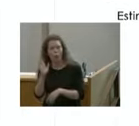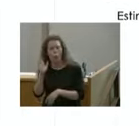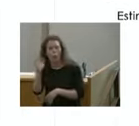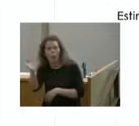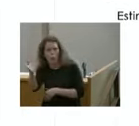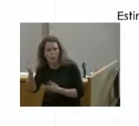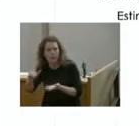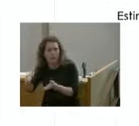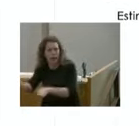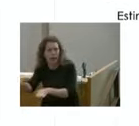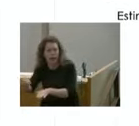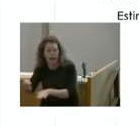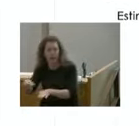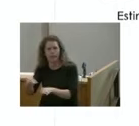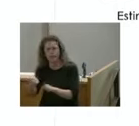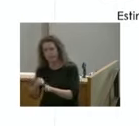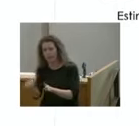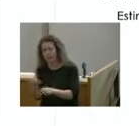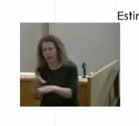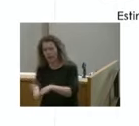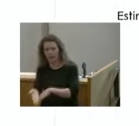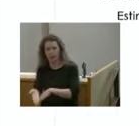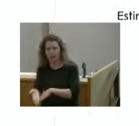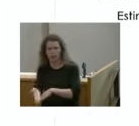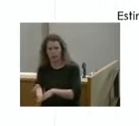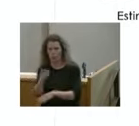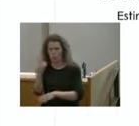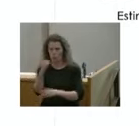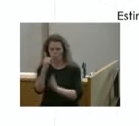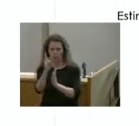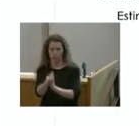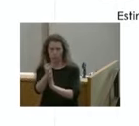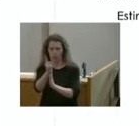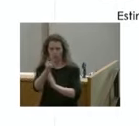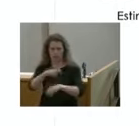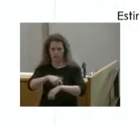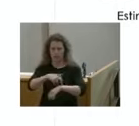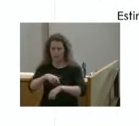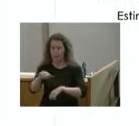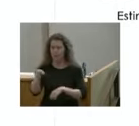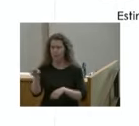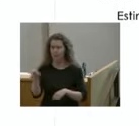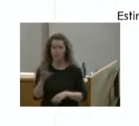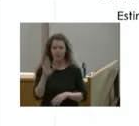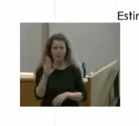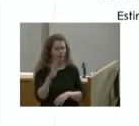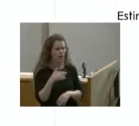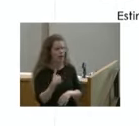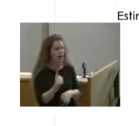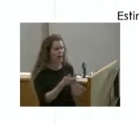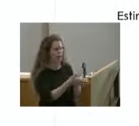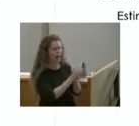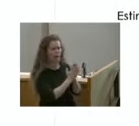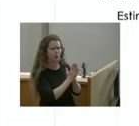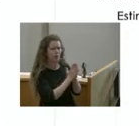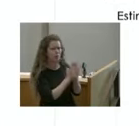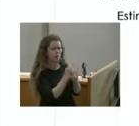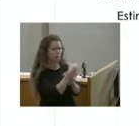but I think this might, there might be some kind of clarification that's helpful. Dr. Frankovich, I was personally myself confused about this